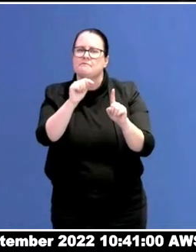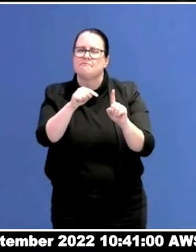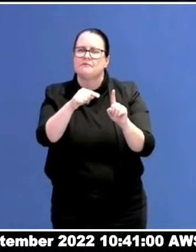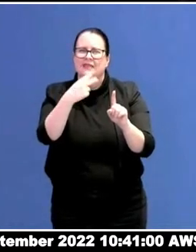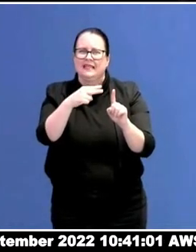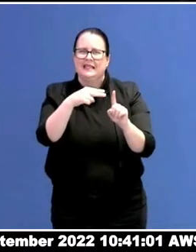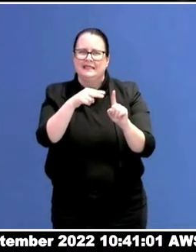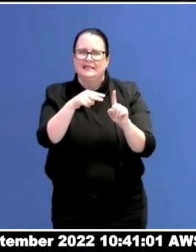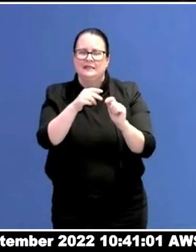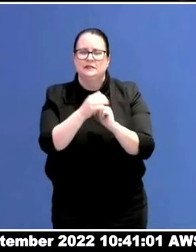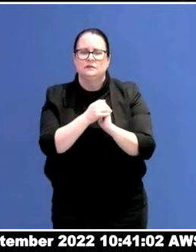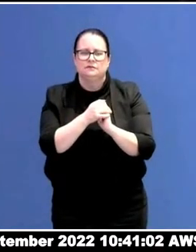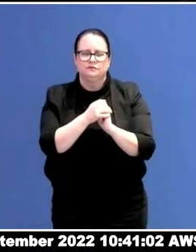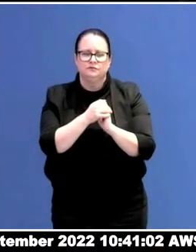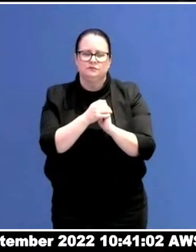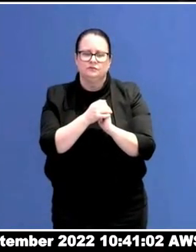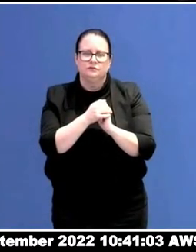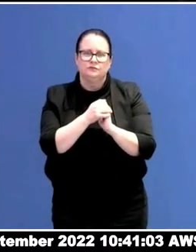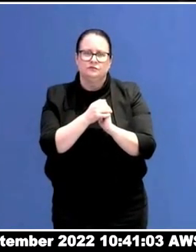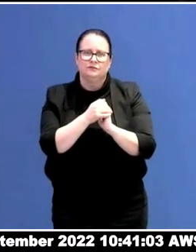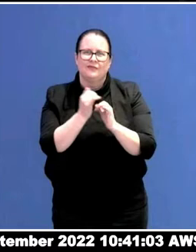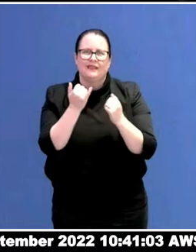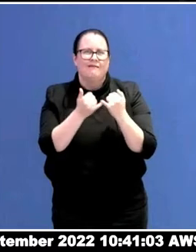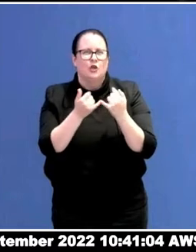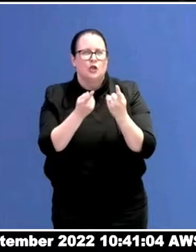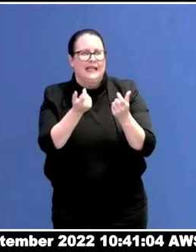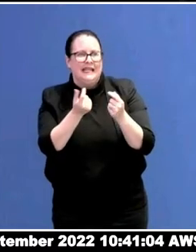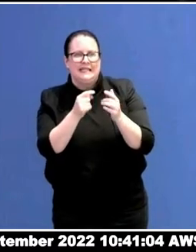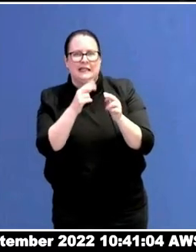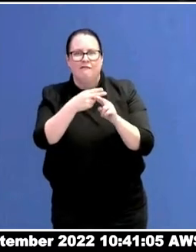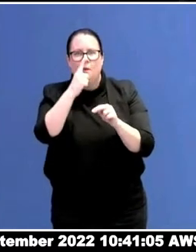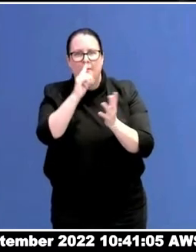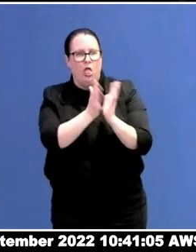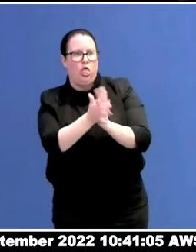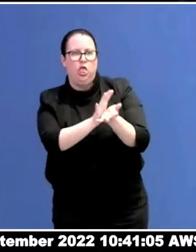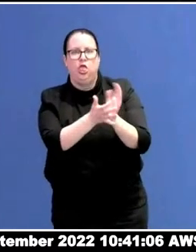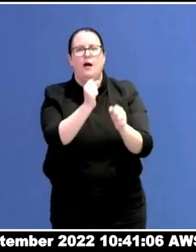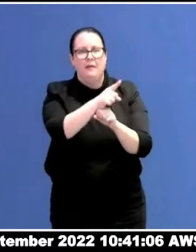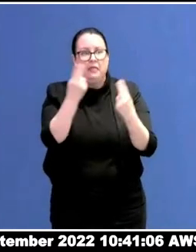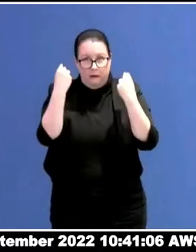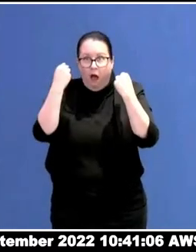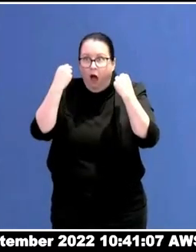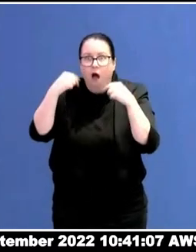easily groomed or led and influenced.